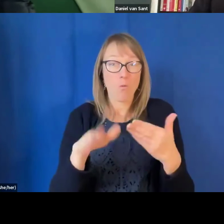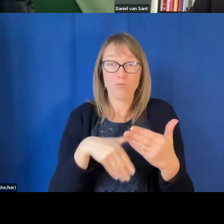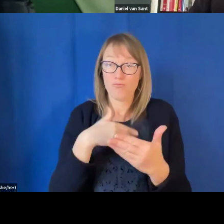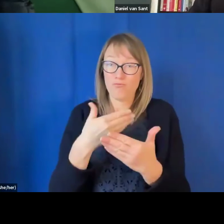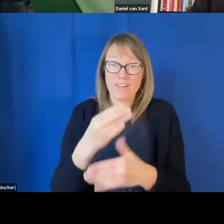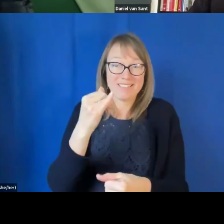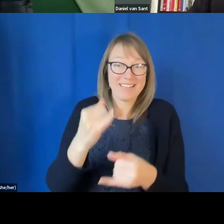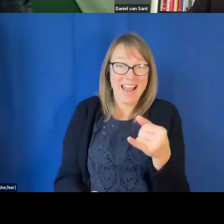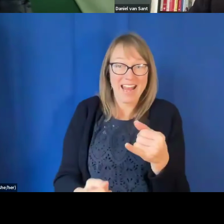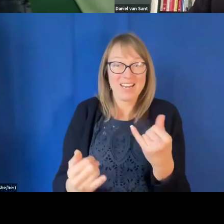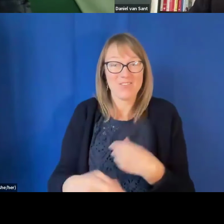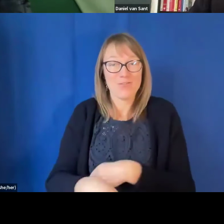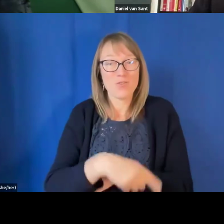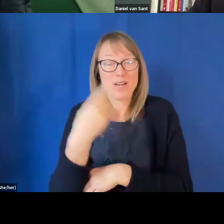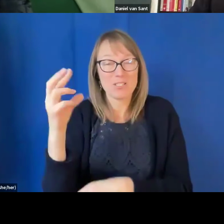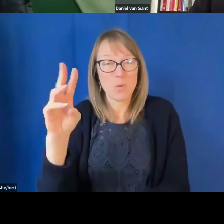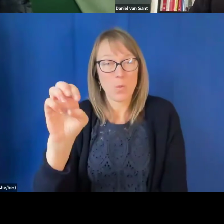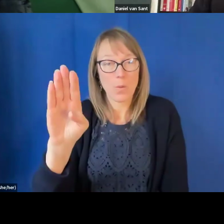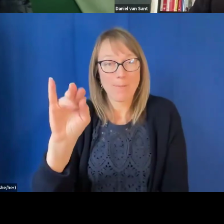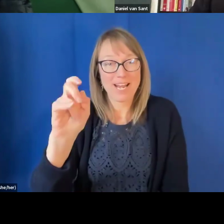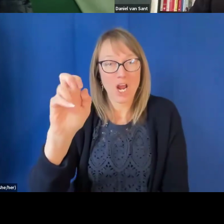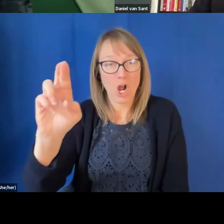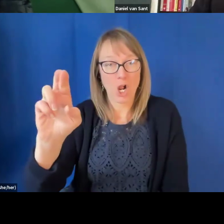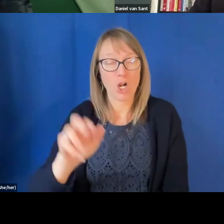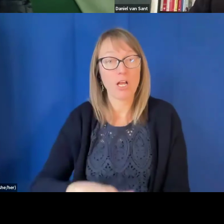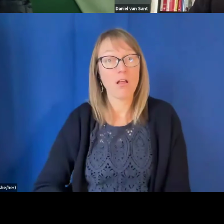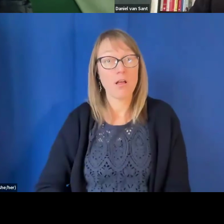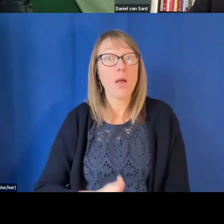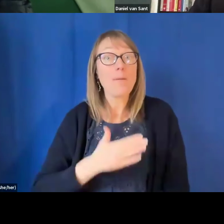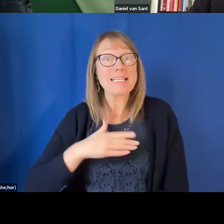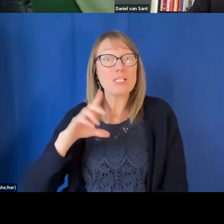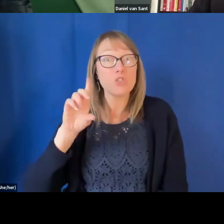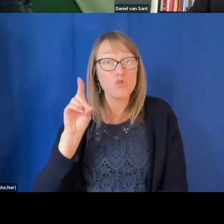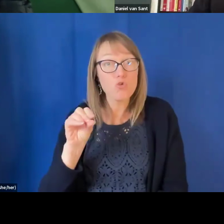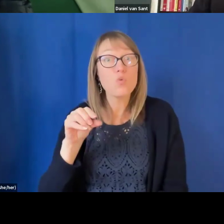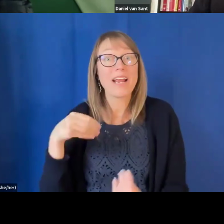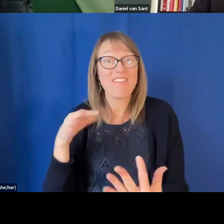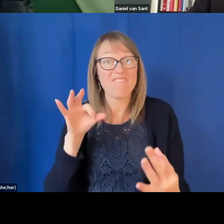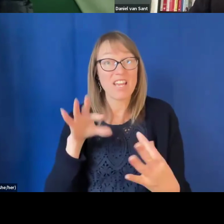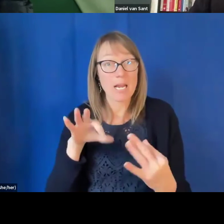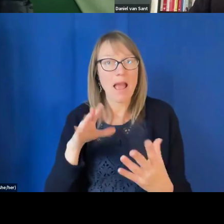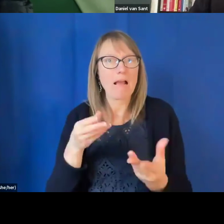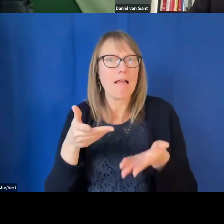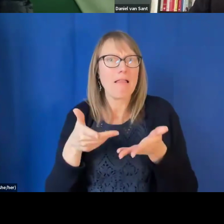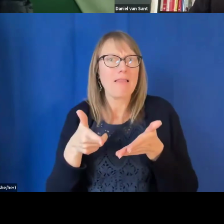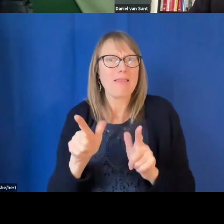Please do let us know what you thought. We are going to go ahead and share the link for the satisfaction survey.